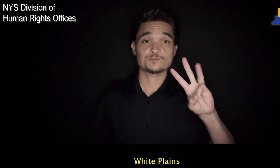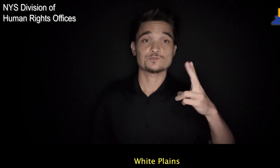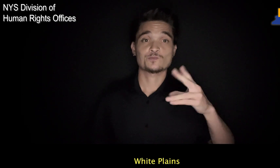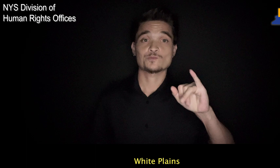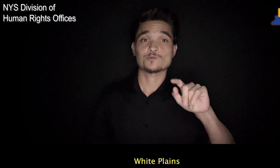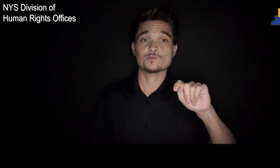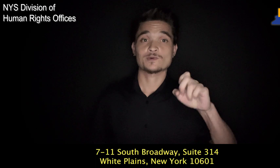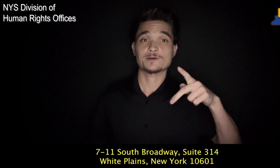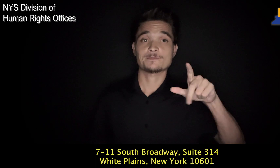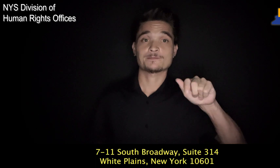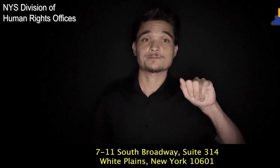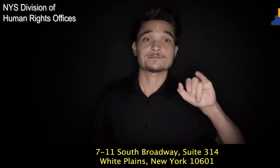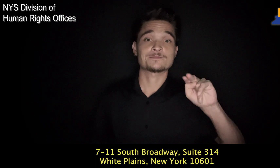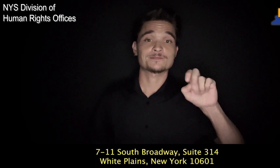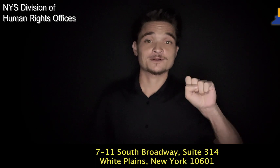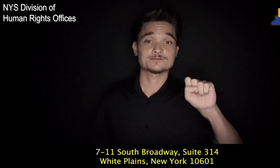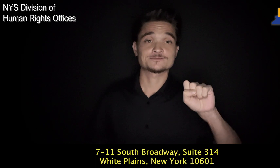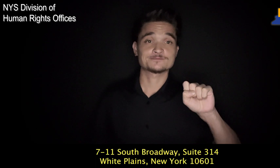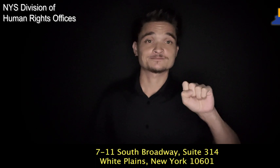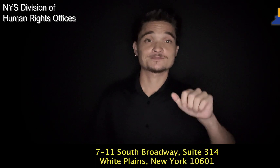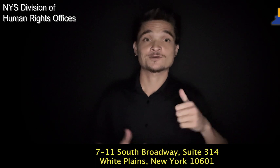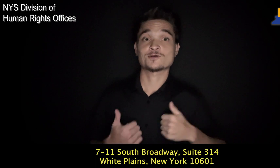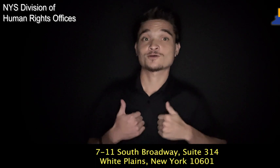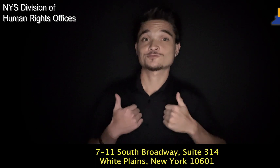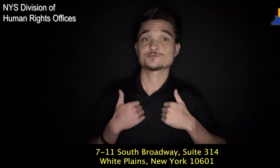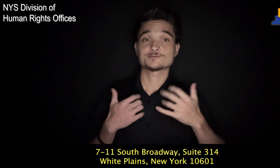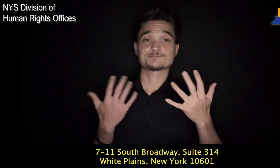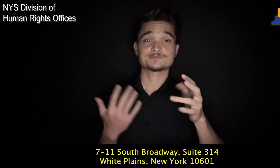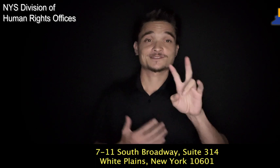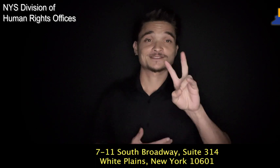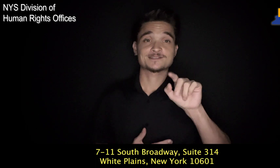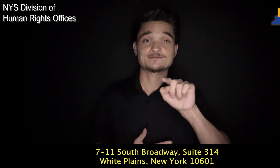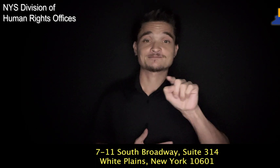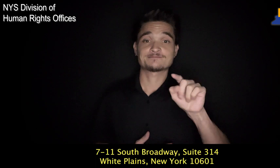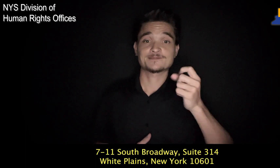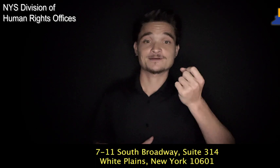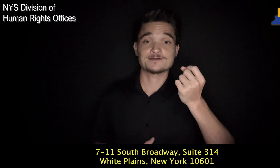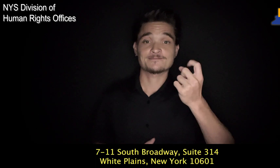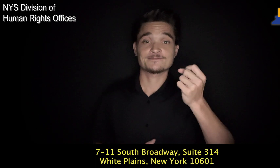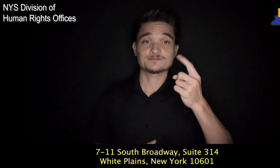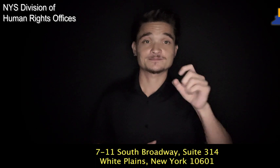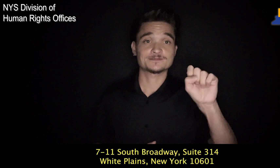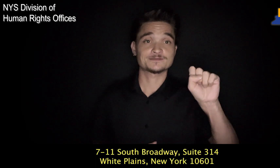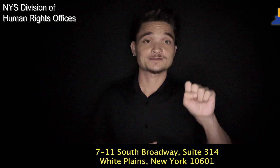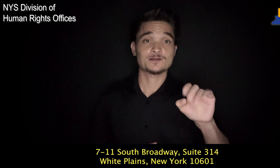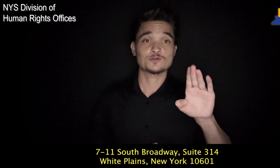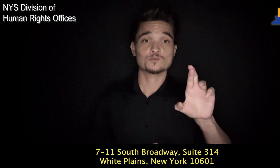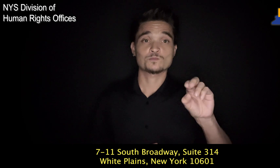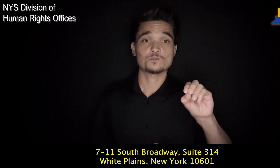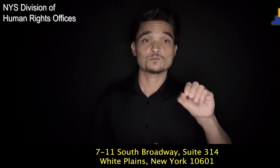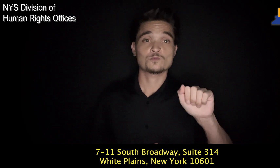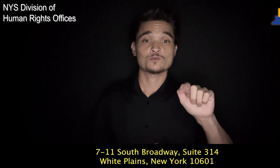White Plains 7-11 South Broadway, Suite 314 White Plains, New York 10601